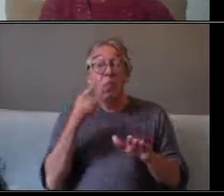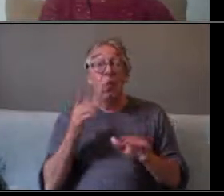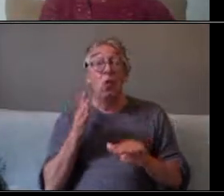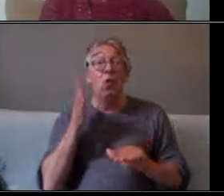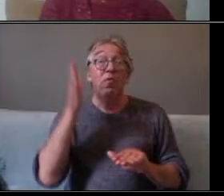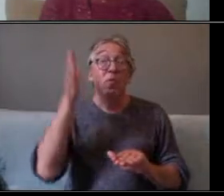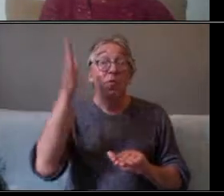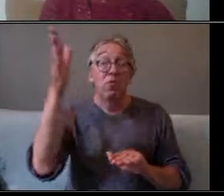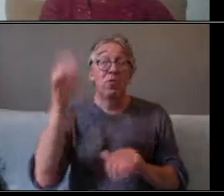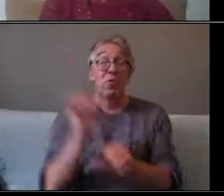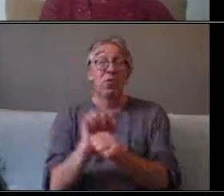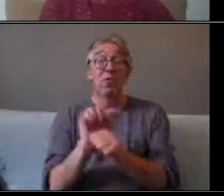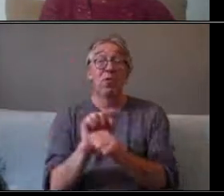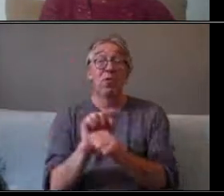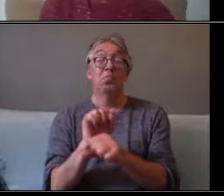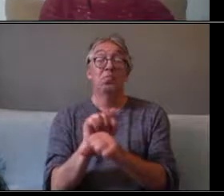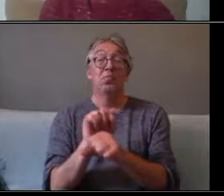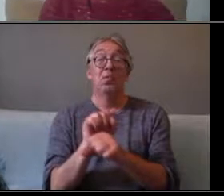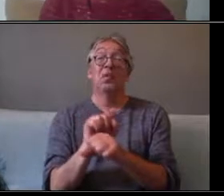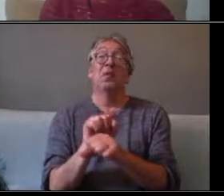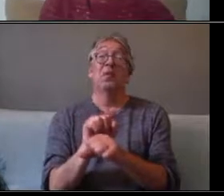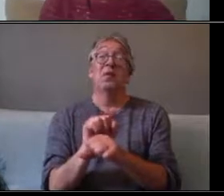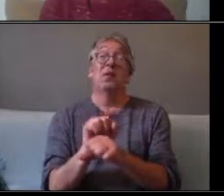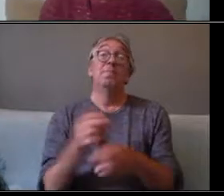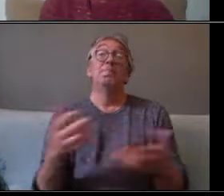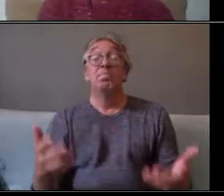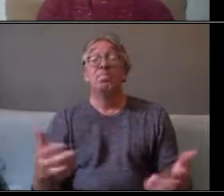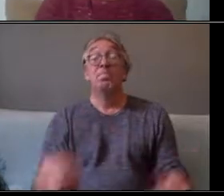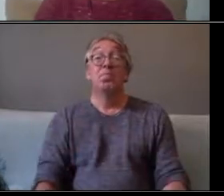there wasn't a travel restriction but the social distancing.